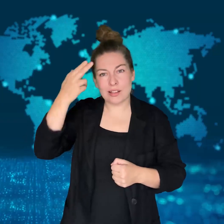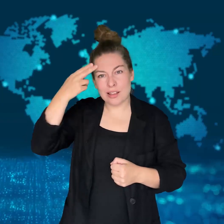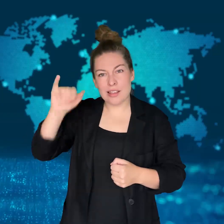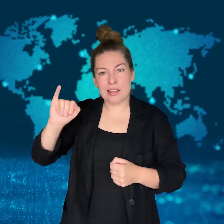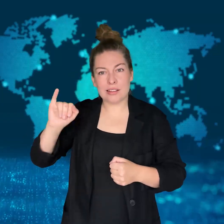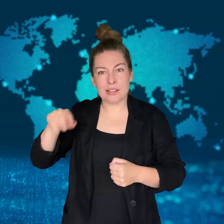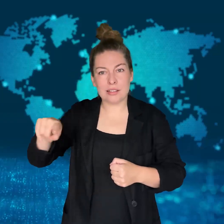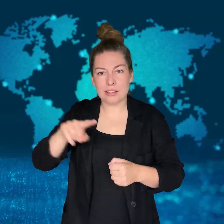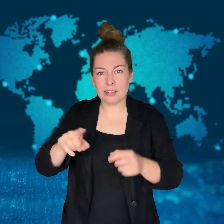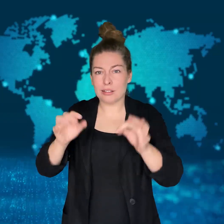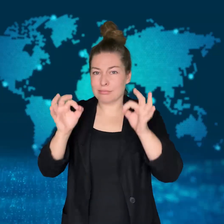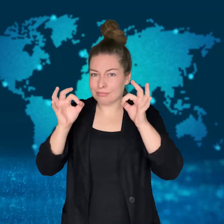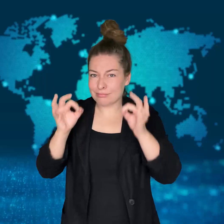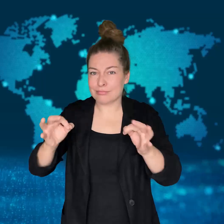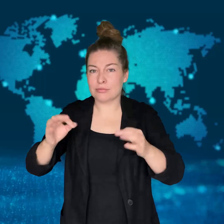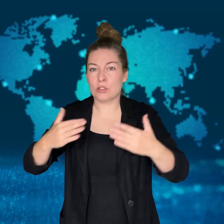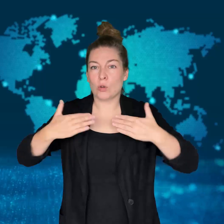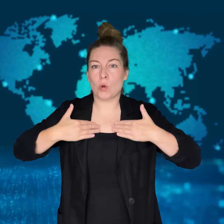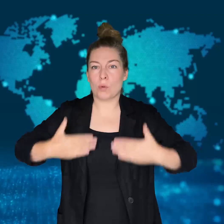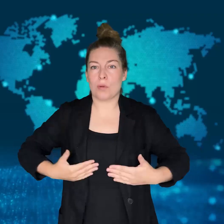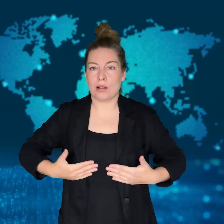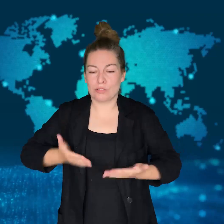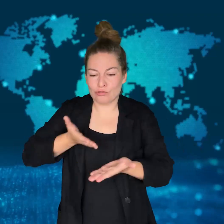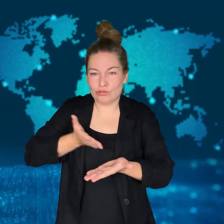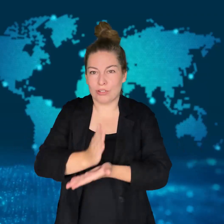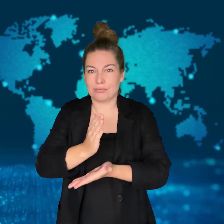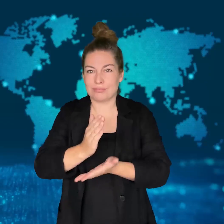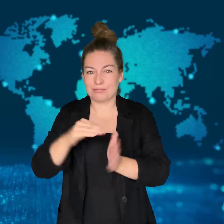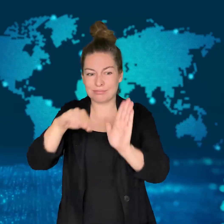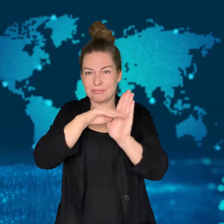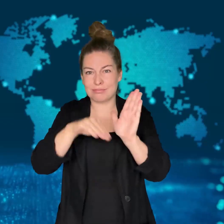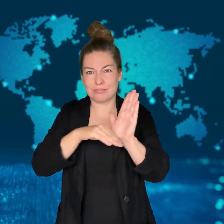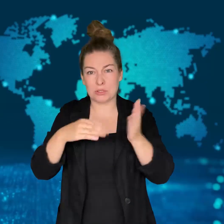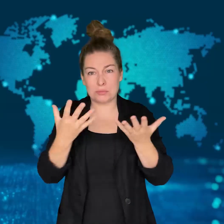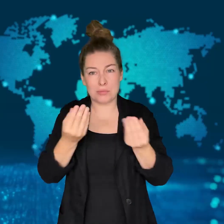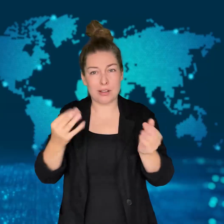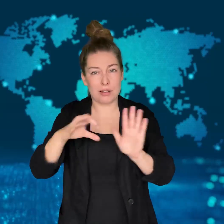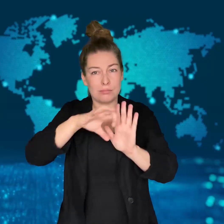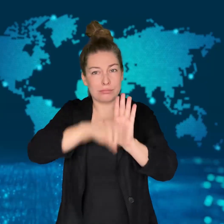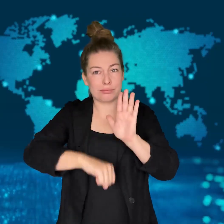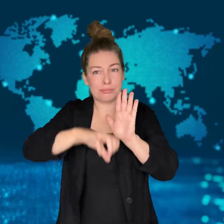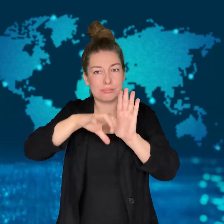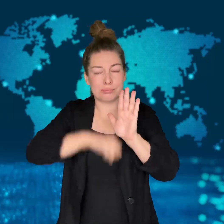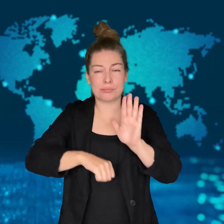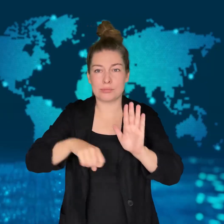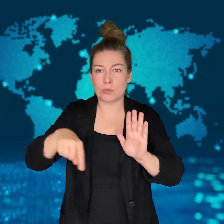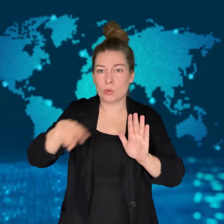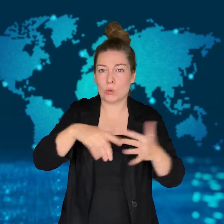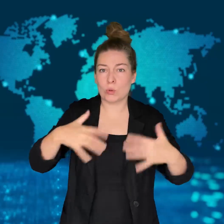occurring in the country.